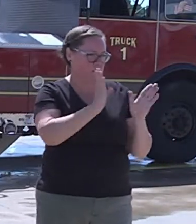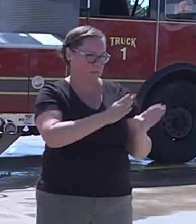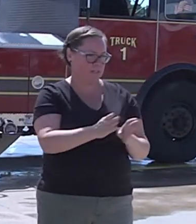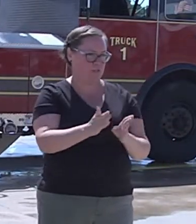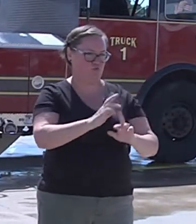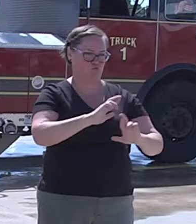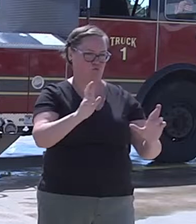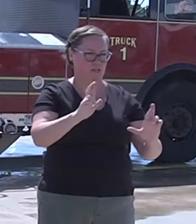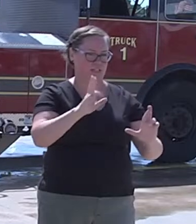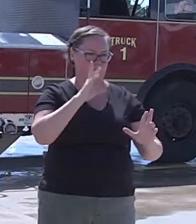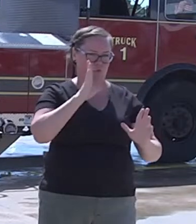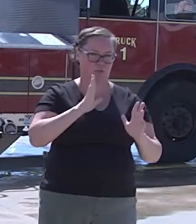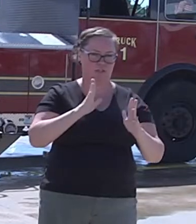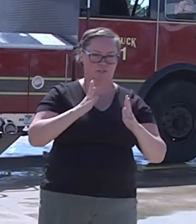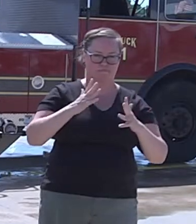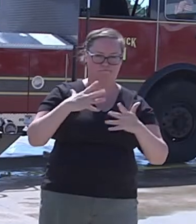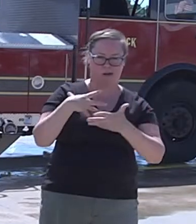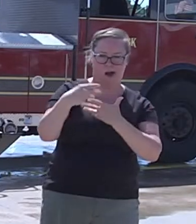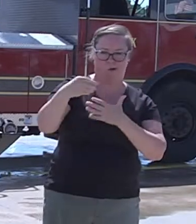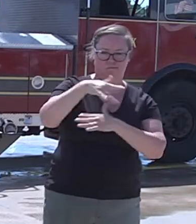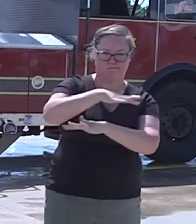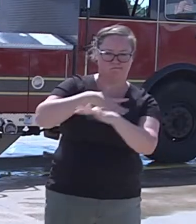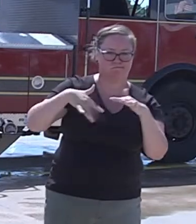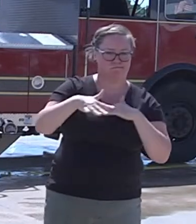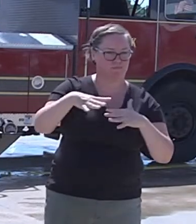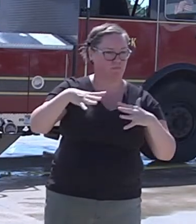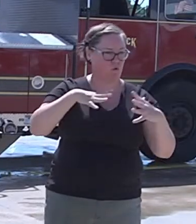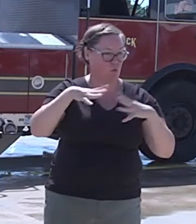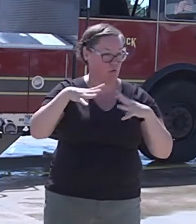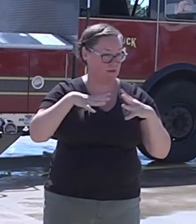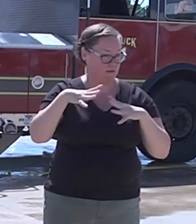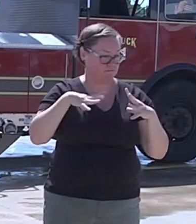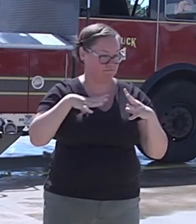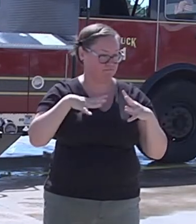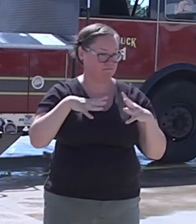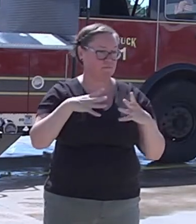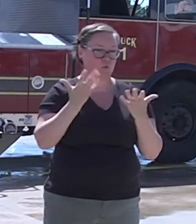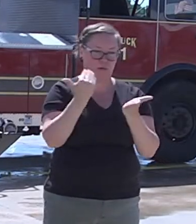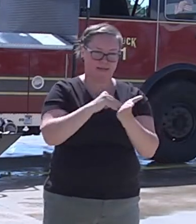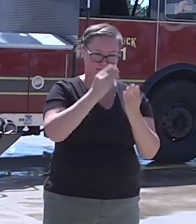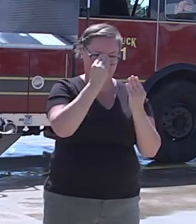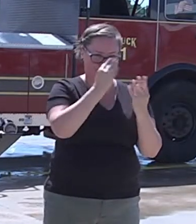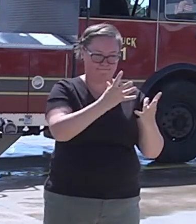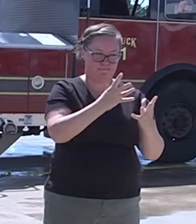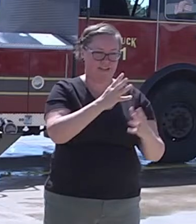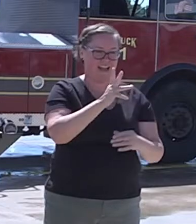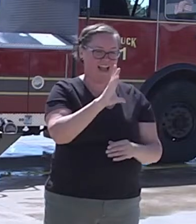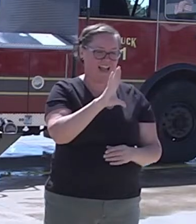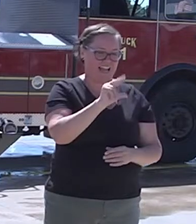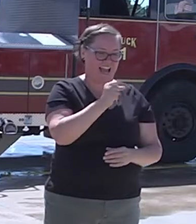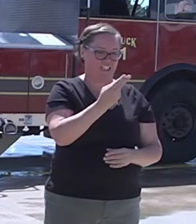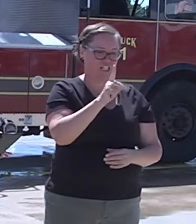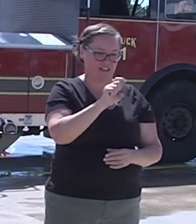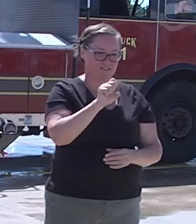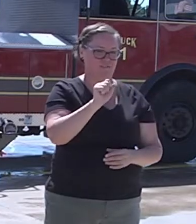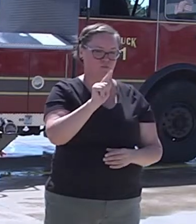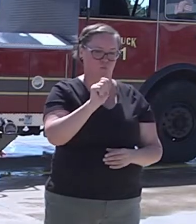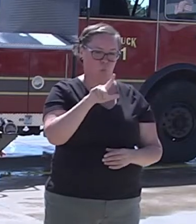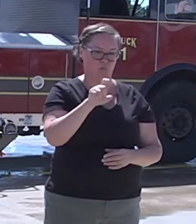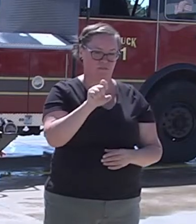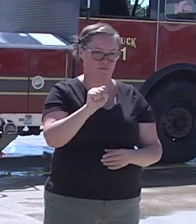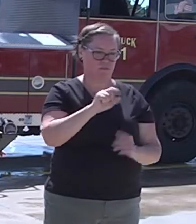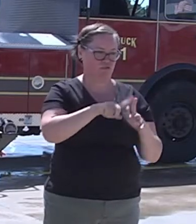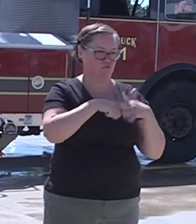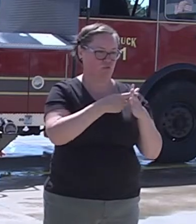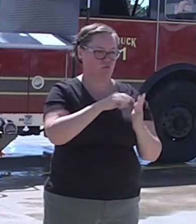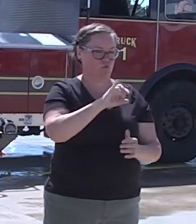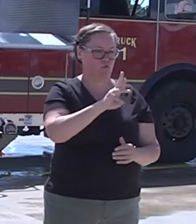holiday week again this goes into effect on July 1st and finally celebrating the 4th of July does